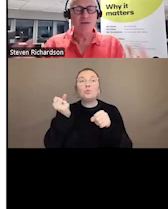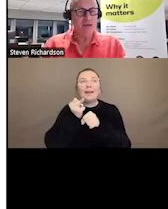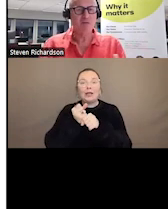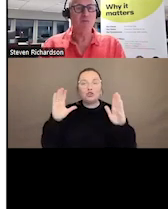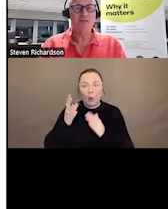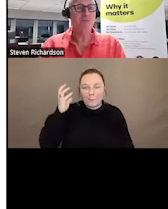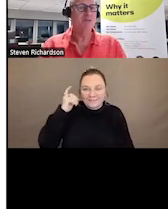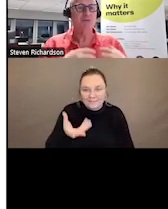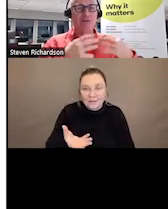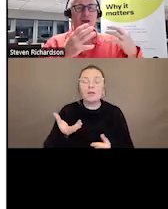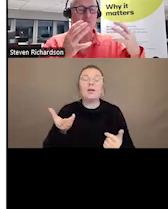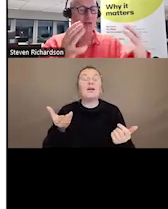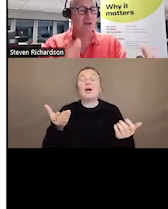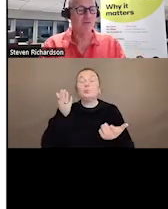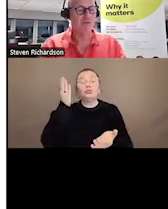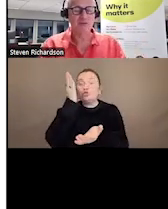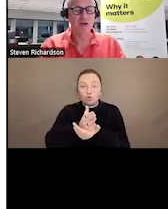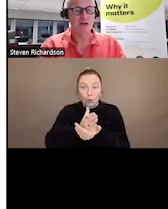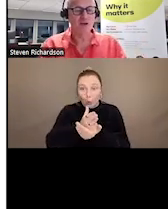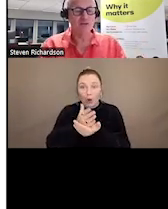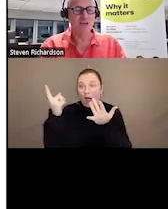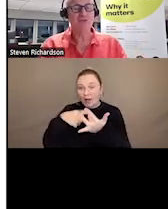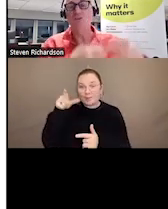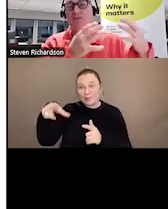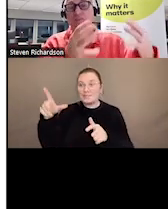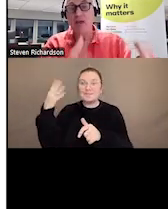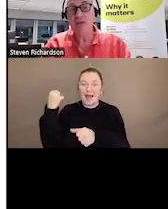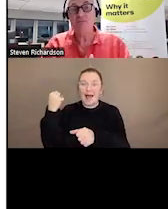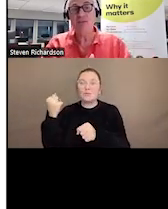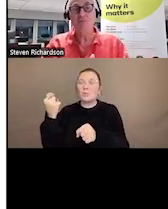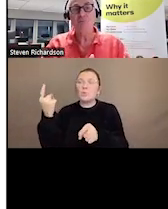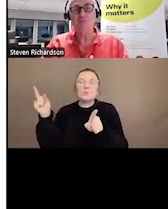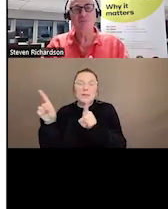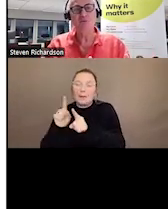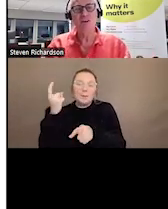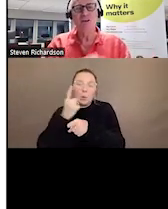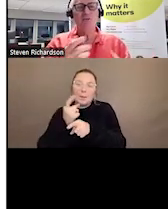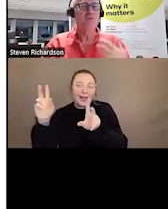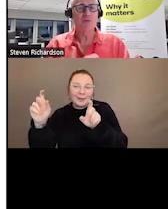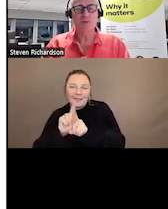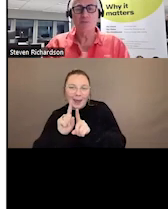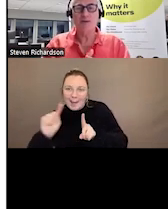inevitably, someone has touched on the theme of that film before. You have to be able to